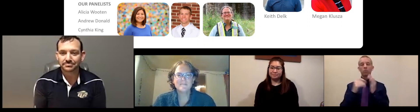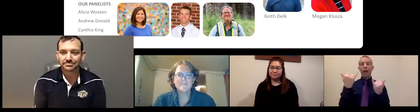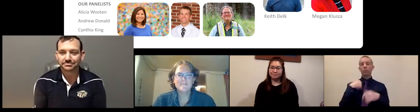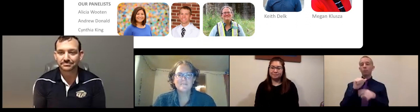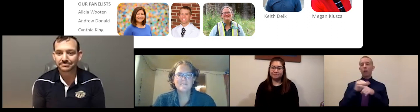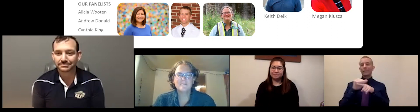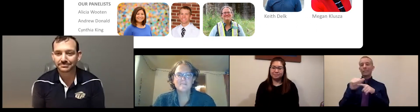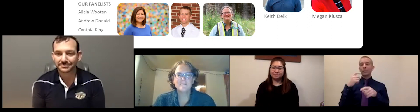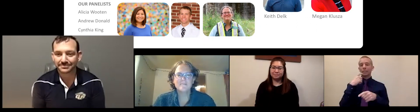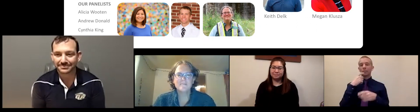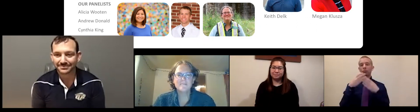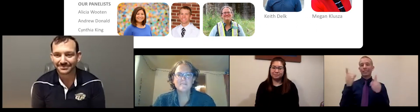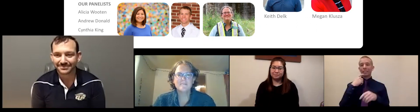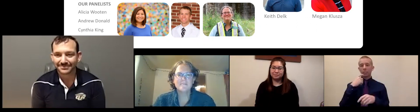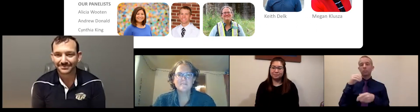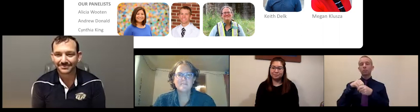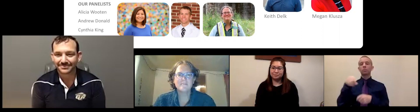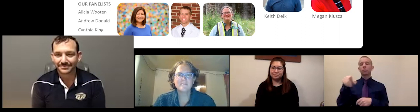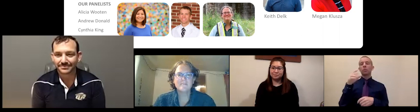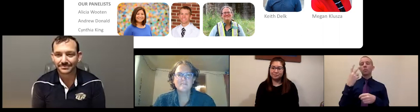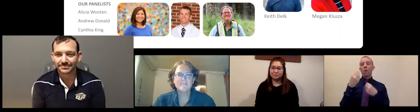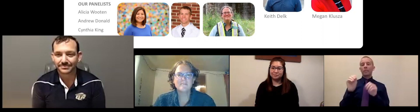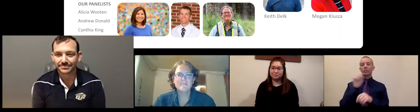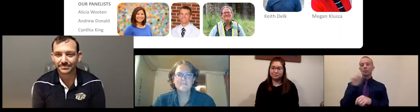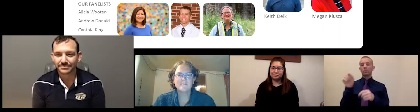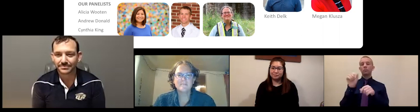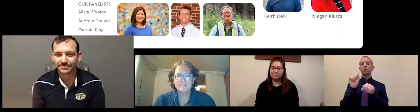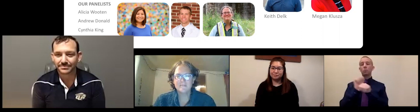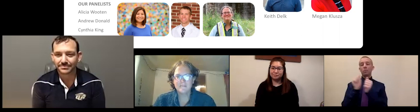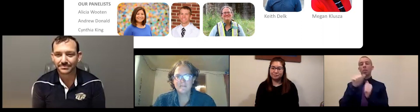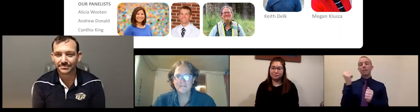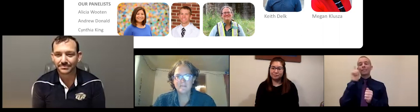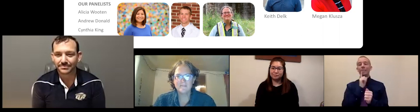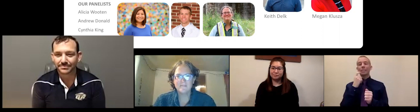Now, I practice general dentistry in two offices, working with another deaf dentist